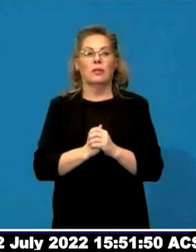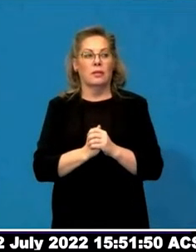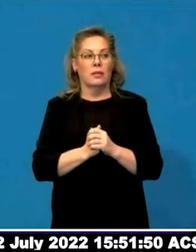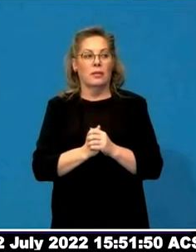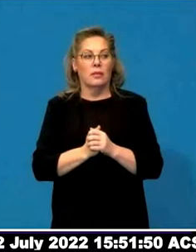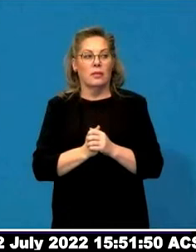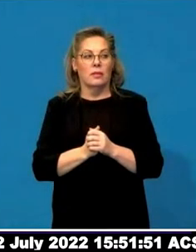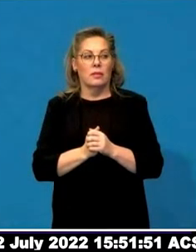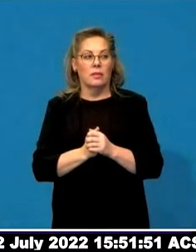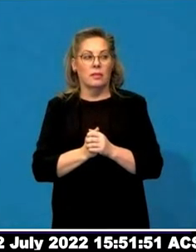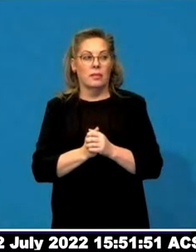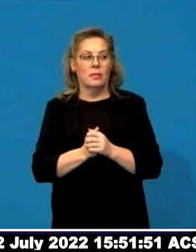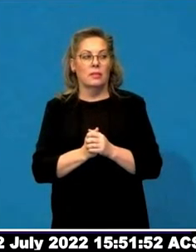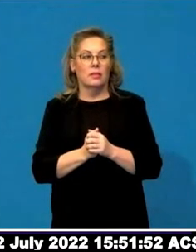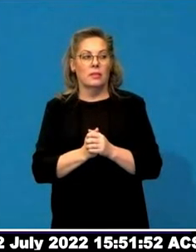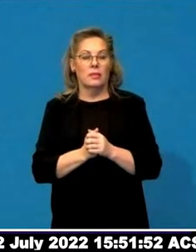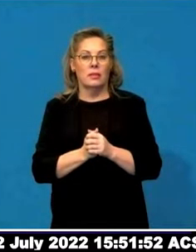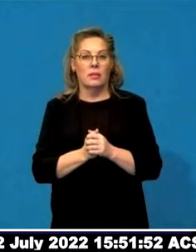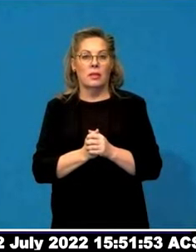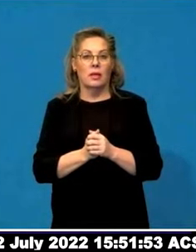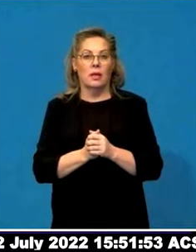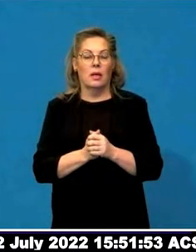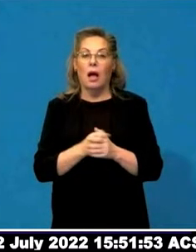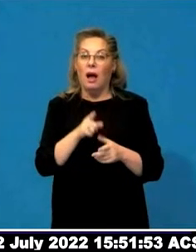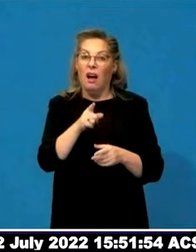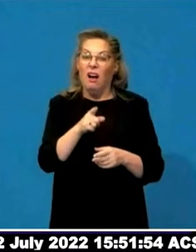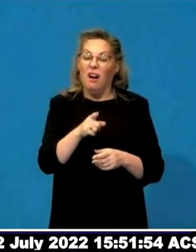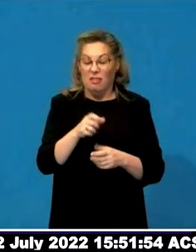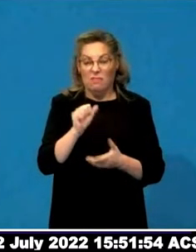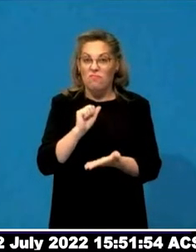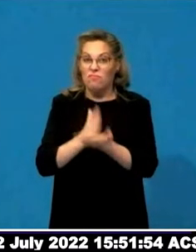Yeah, fishing. Simeon was saying he likes to fish and -